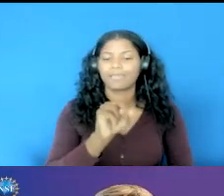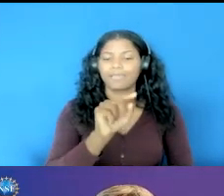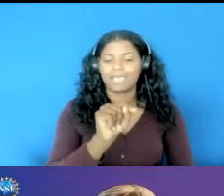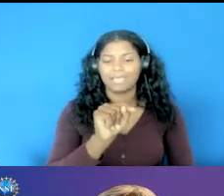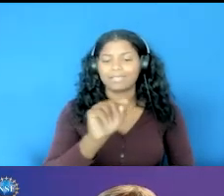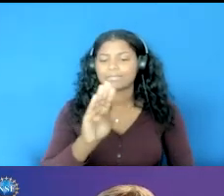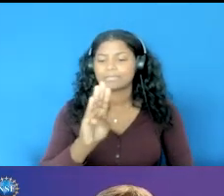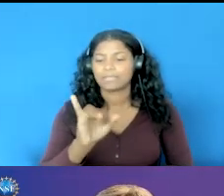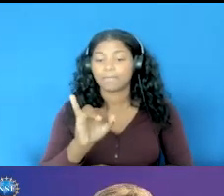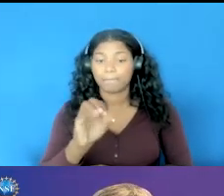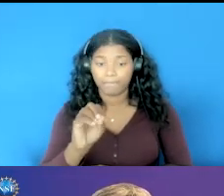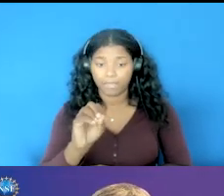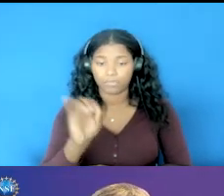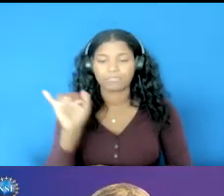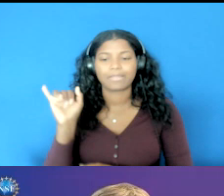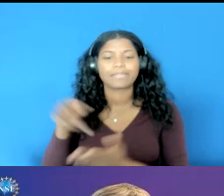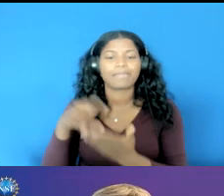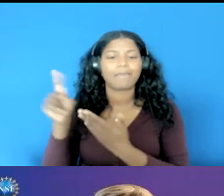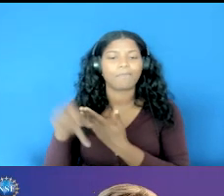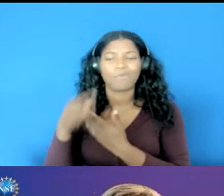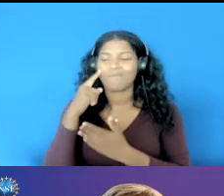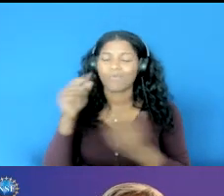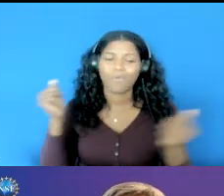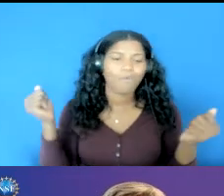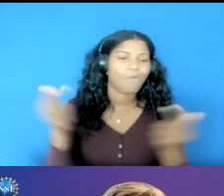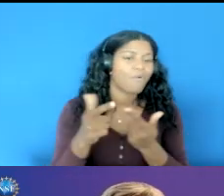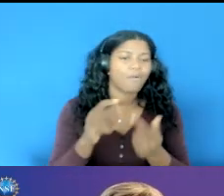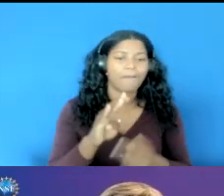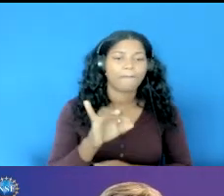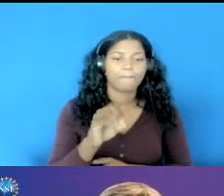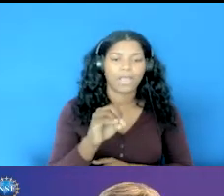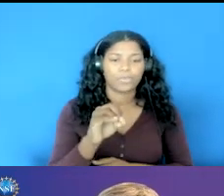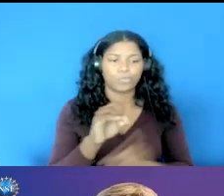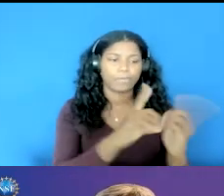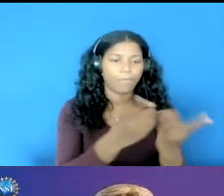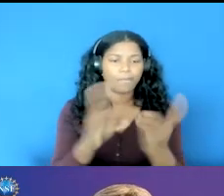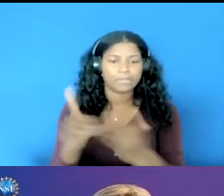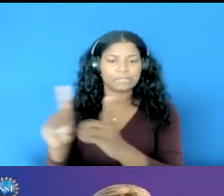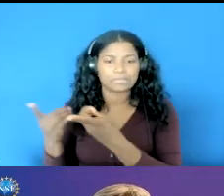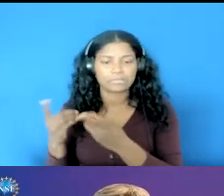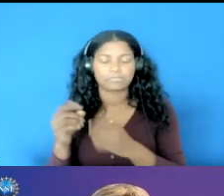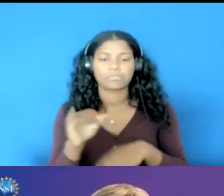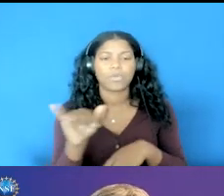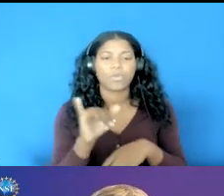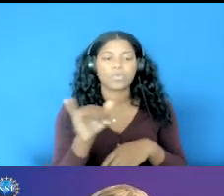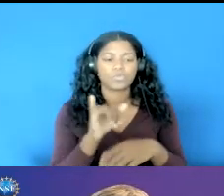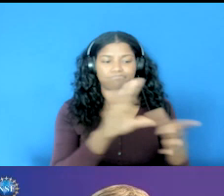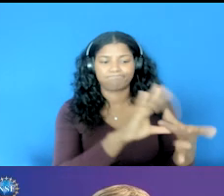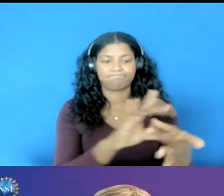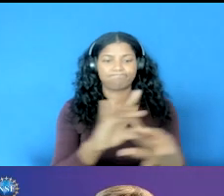And this program spans all BIO divisions, it supports collaborative research teams that integrate multi-disciplinary approaches